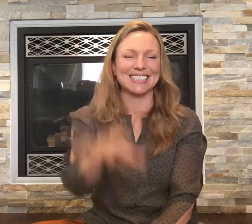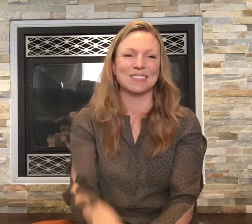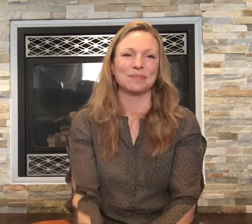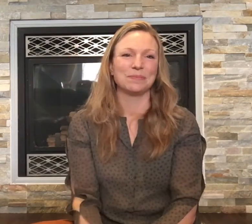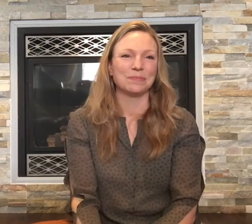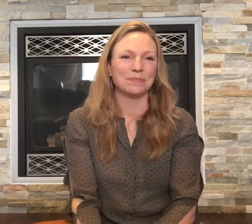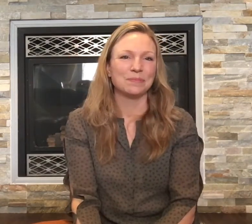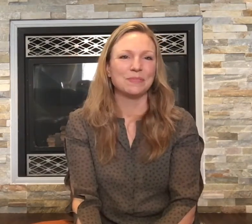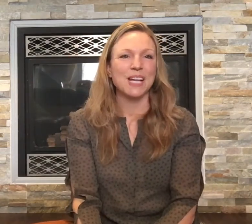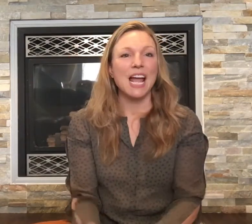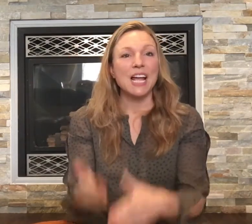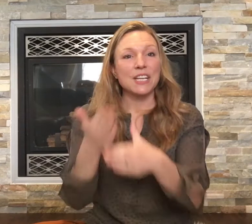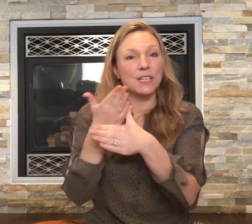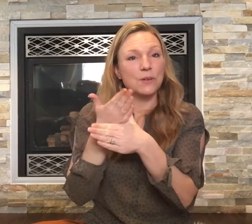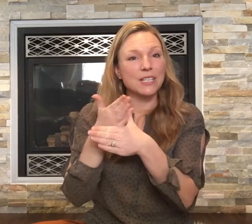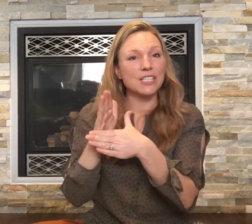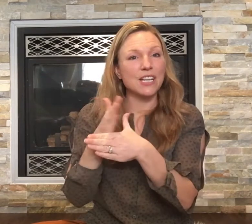you can SHARE what's on your MIND.